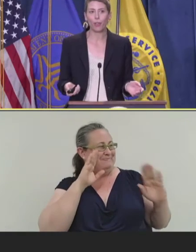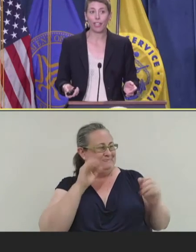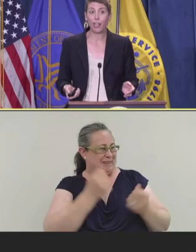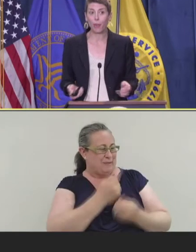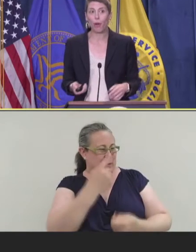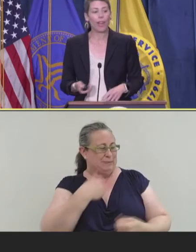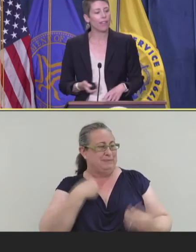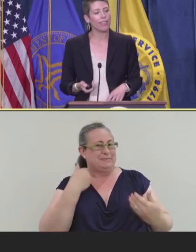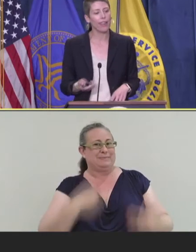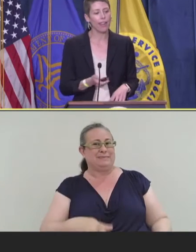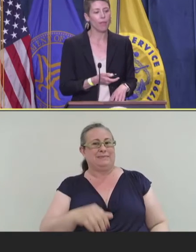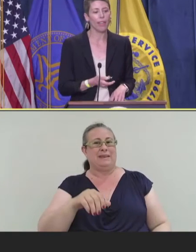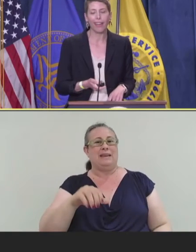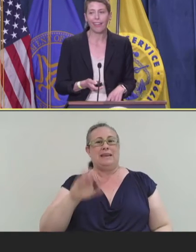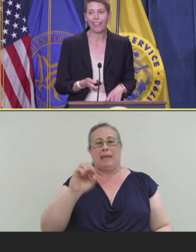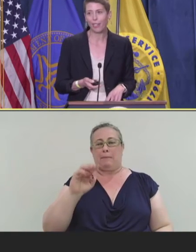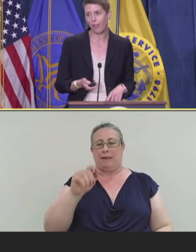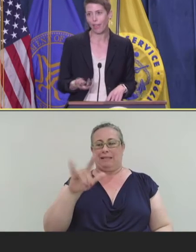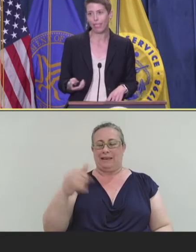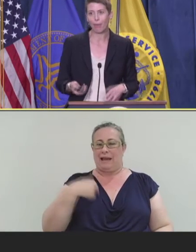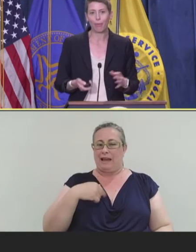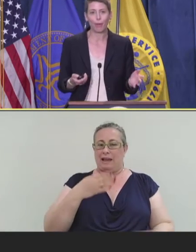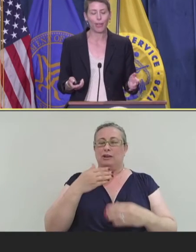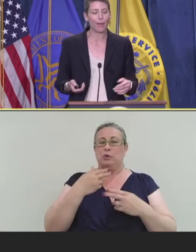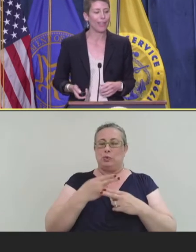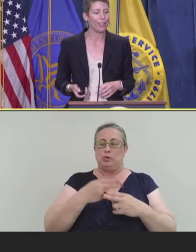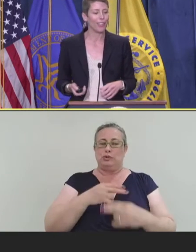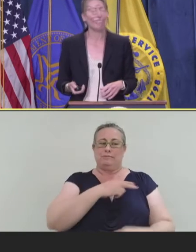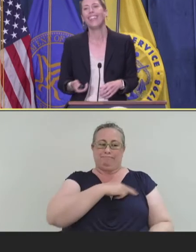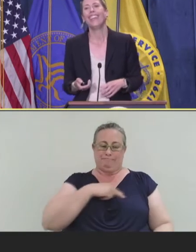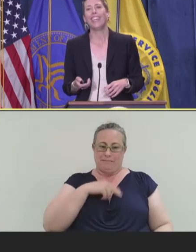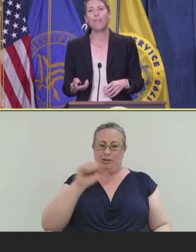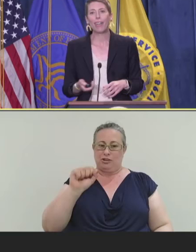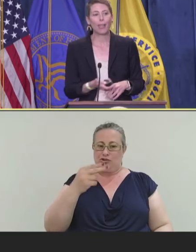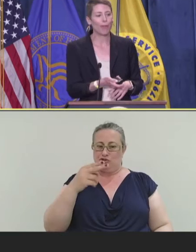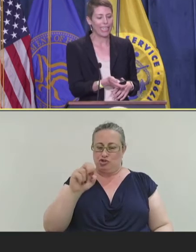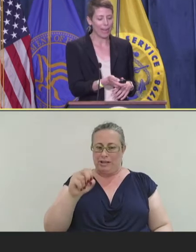she/her pronouns. And I am the Ending the HIV Epidemic program manager in Montgomery County,